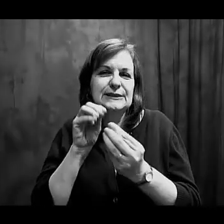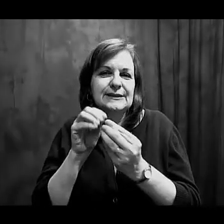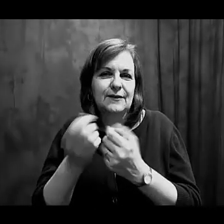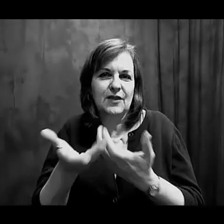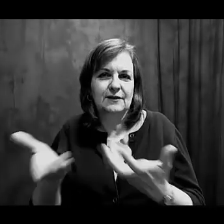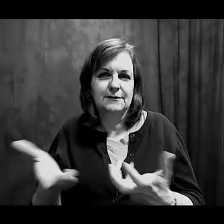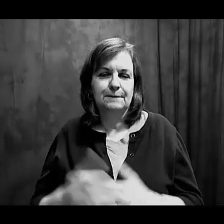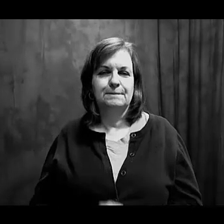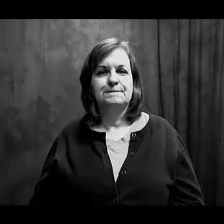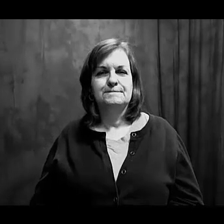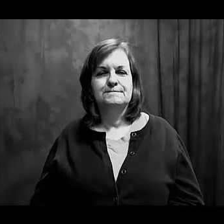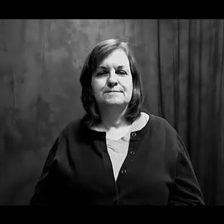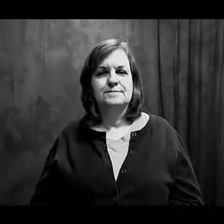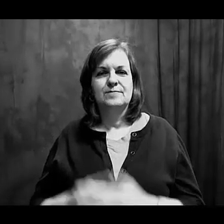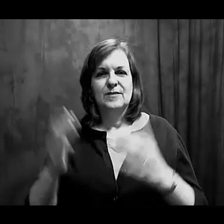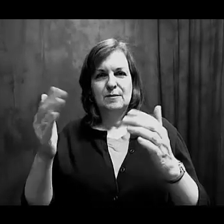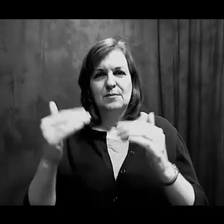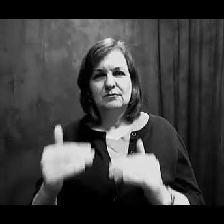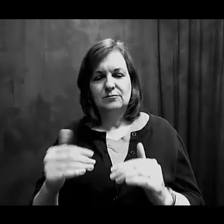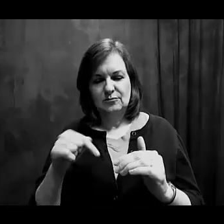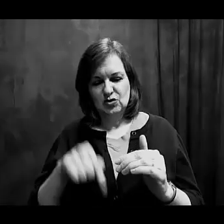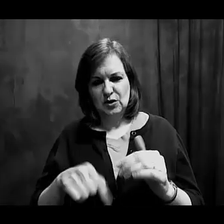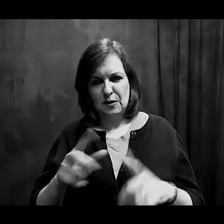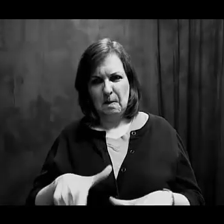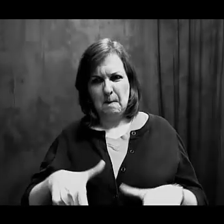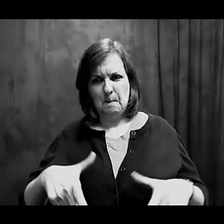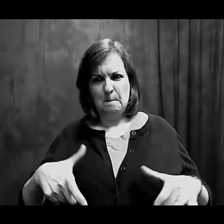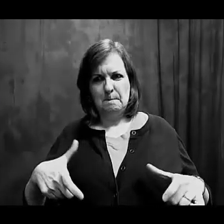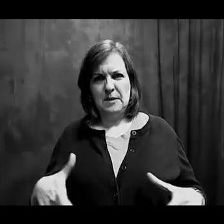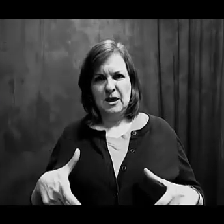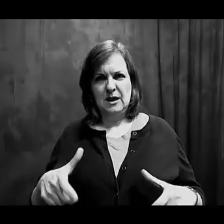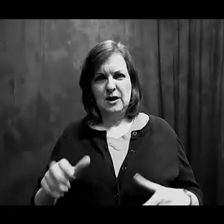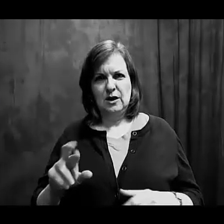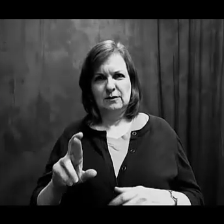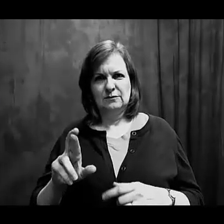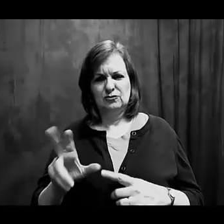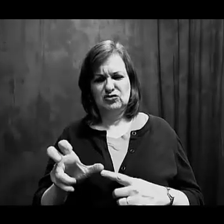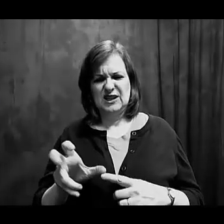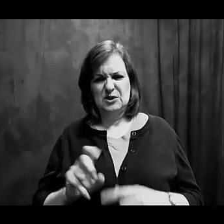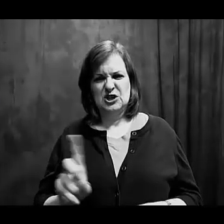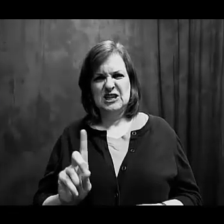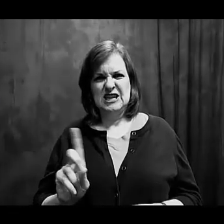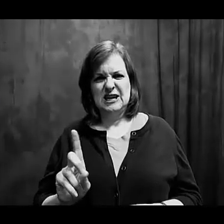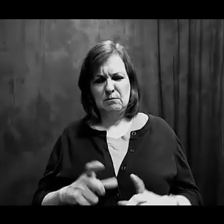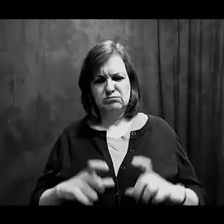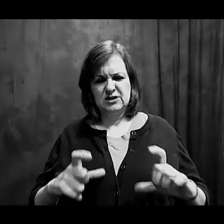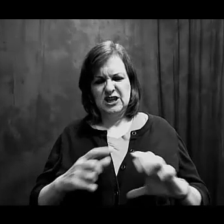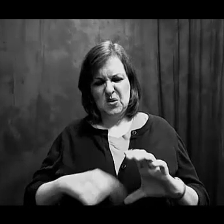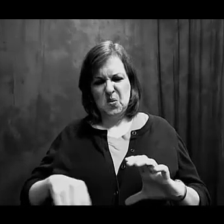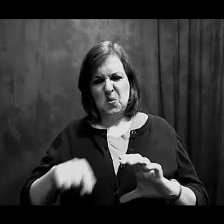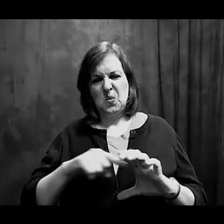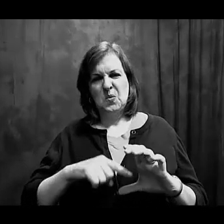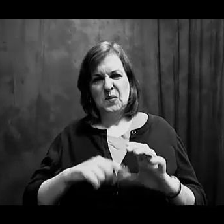but when we look down here at this receptor D down here this is associated more with